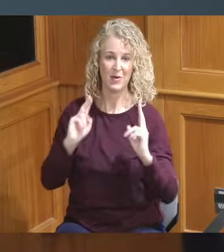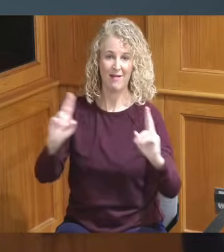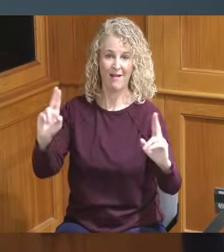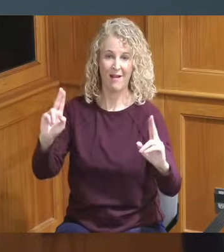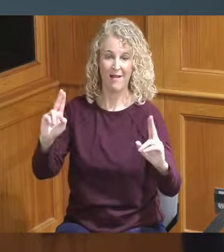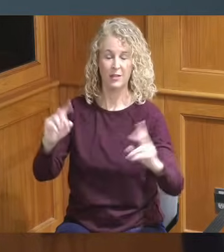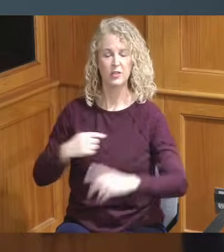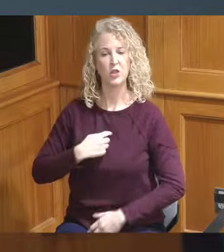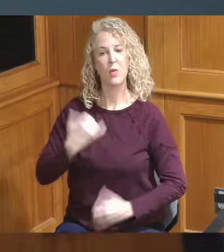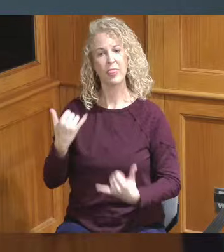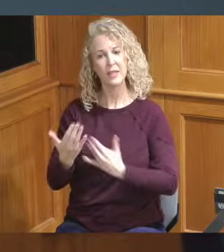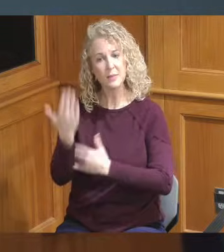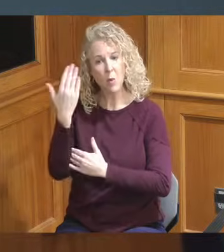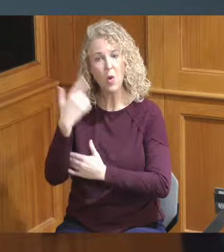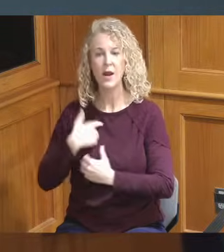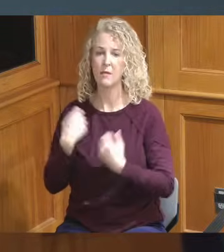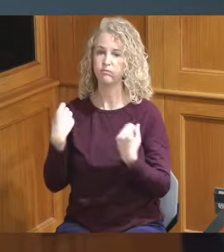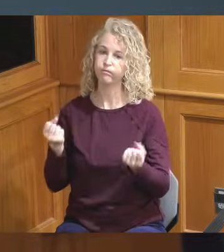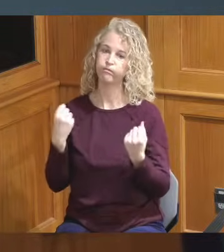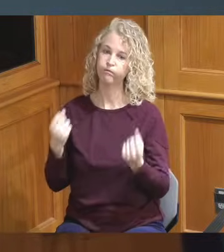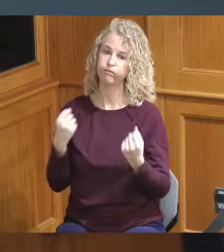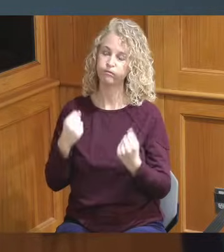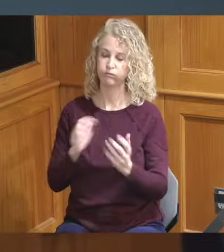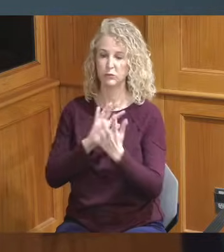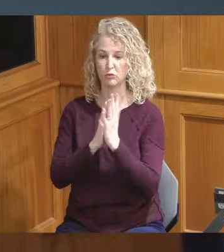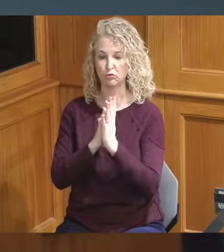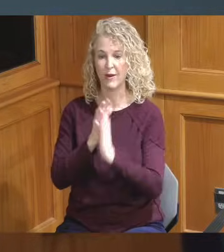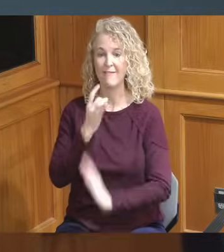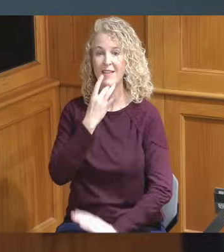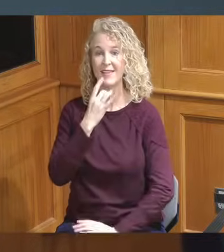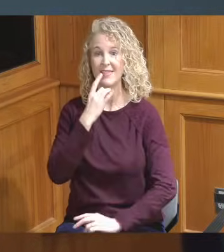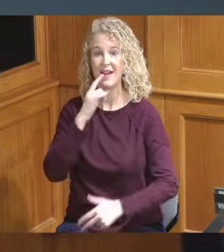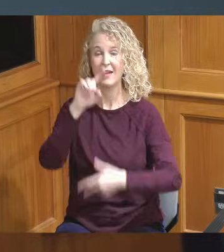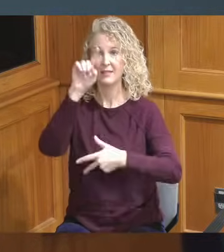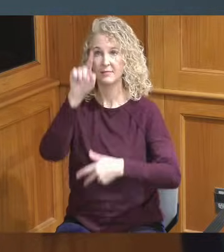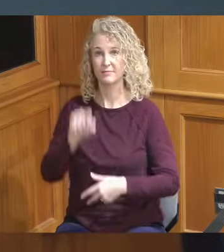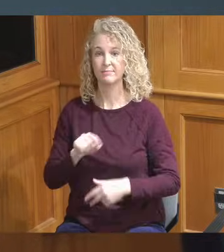it on the way here because as I went through the traffic light, I thought about the inventor of the